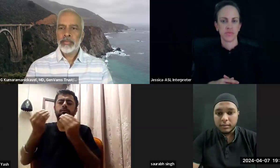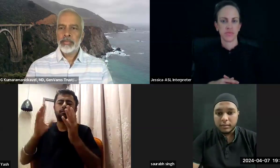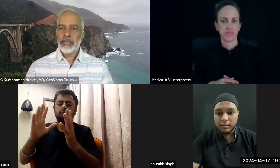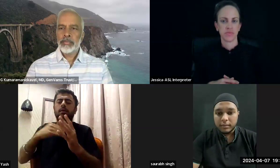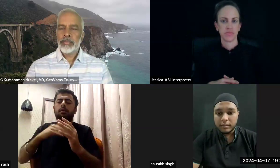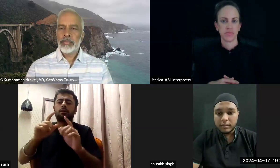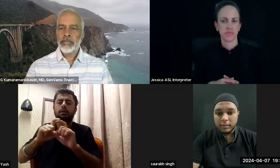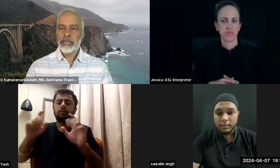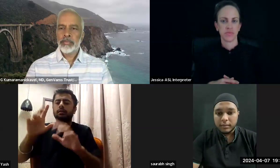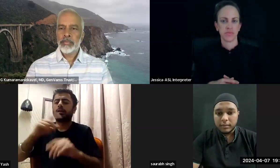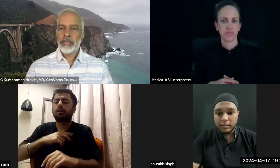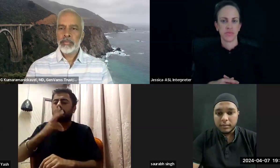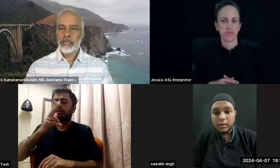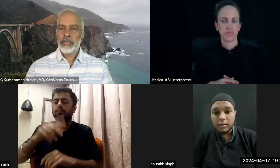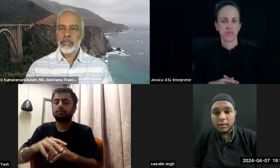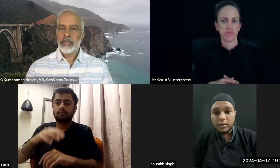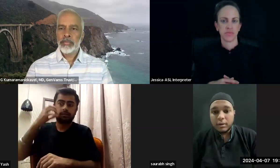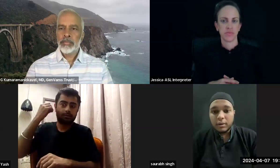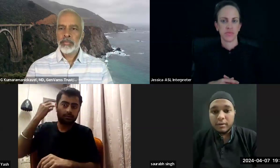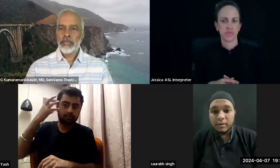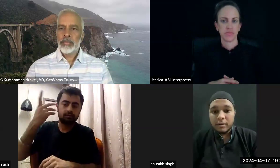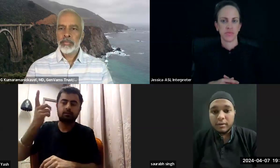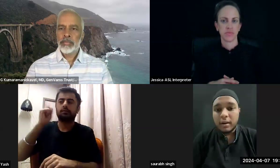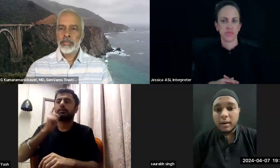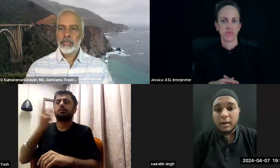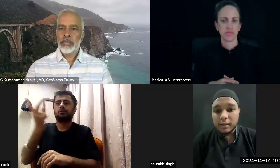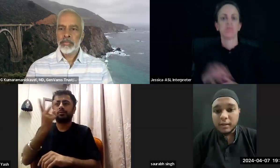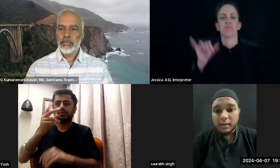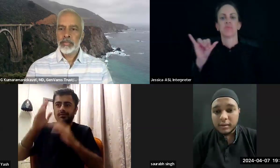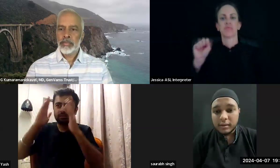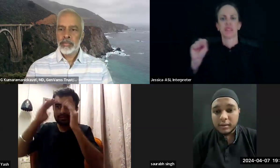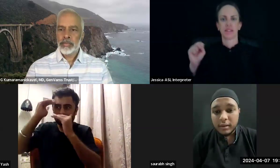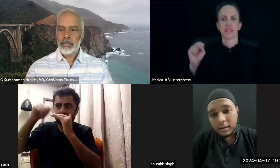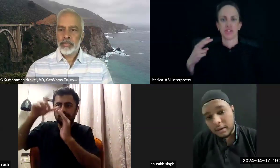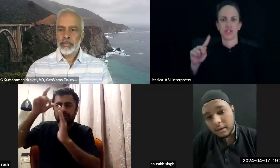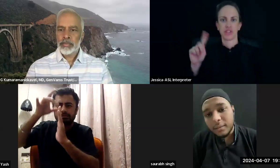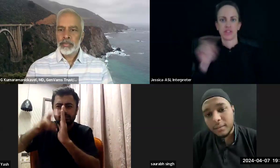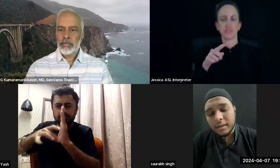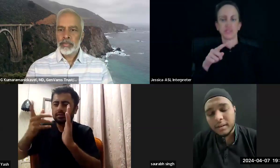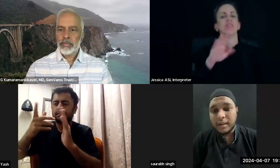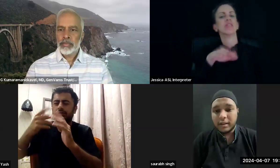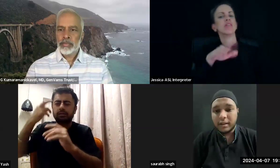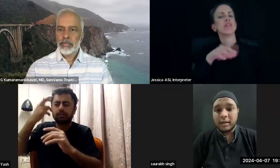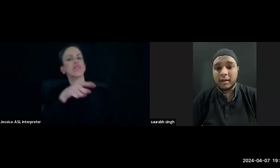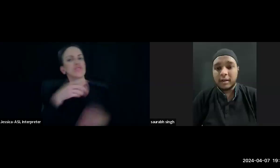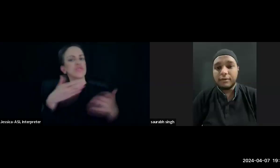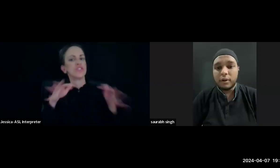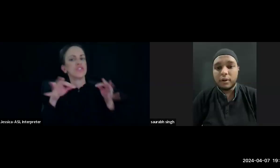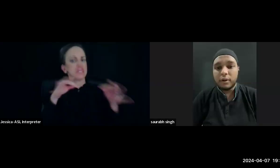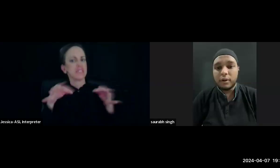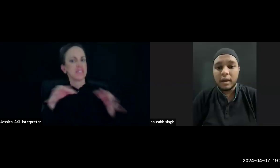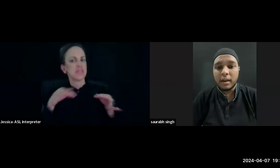[Saurabh speaking] So he have doubt that you have explained ____ everything but like in deaf or in hearing.